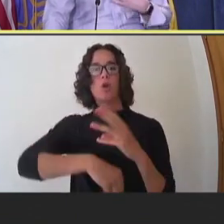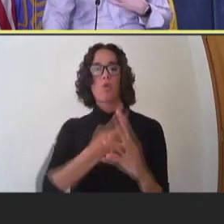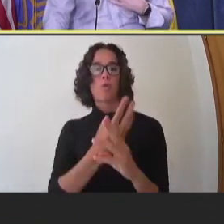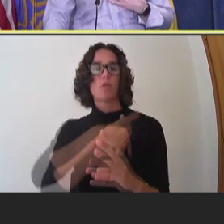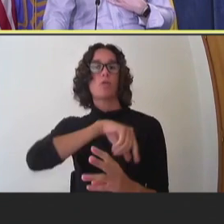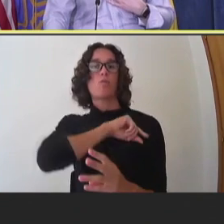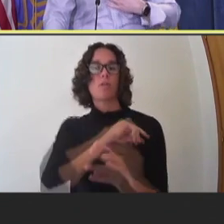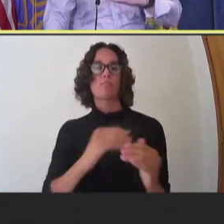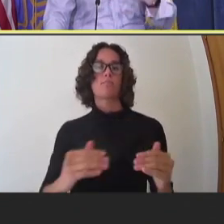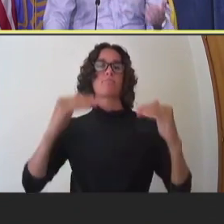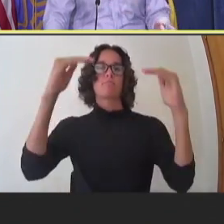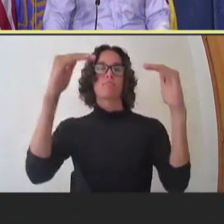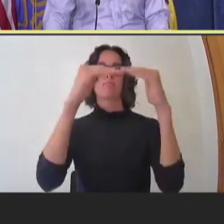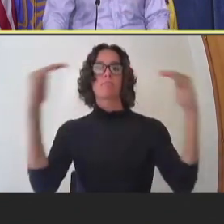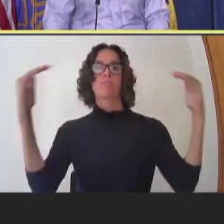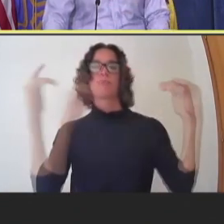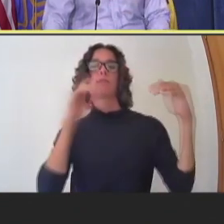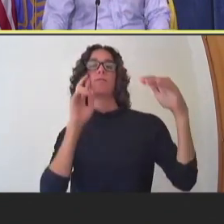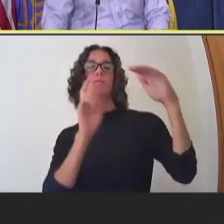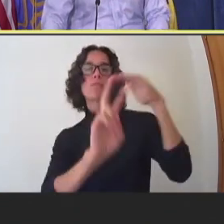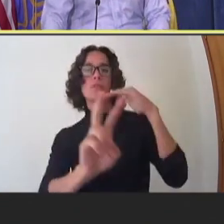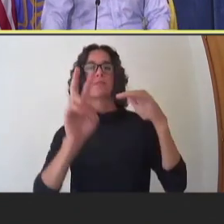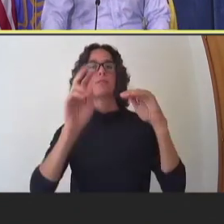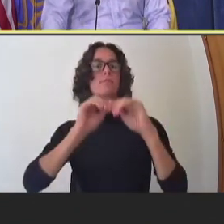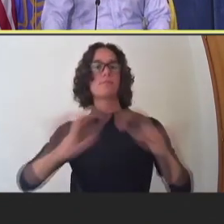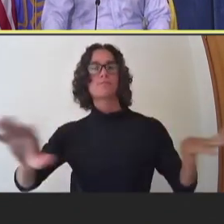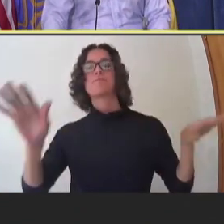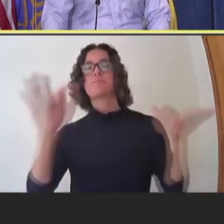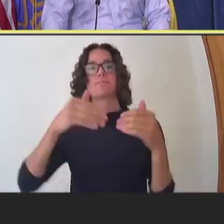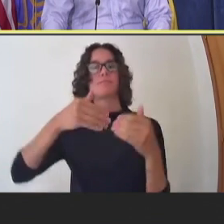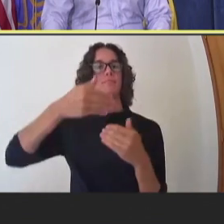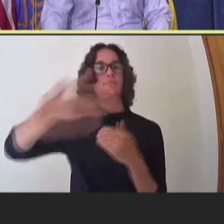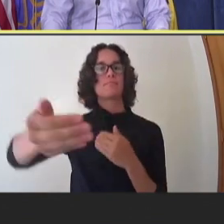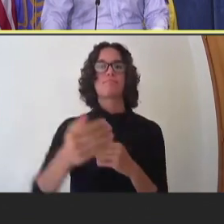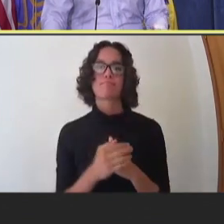I'm here as the director of the Predict Division in our center. And predict is the